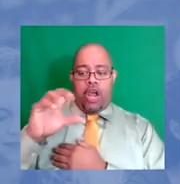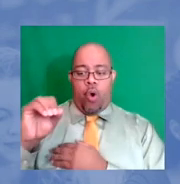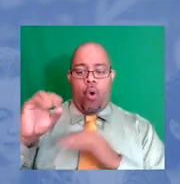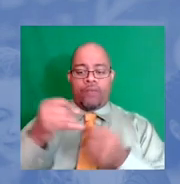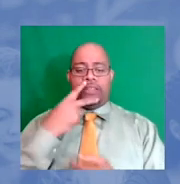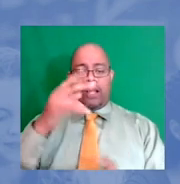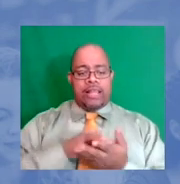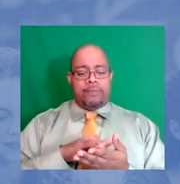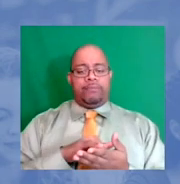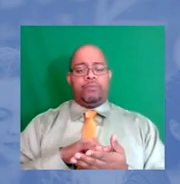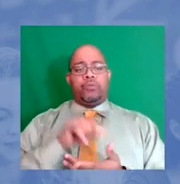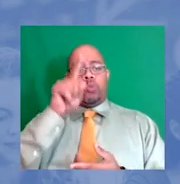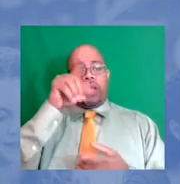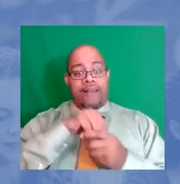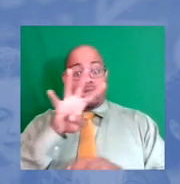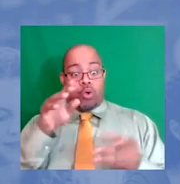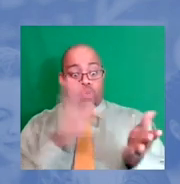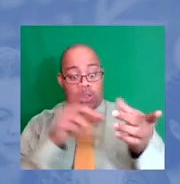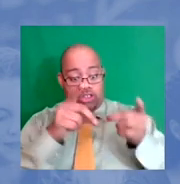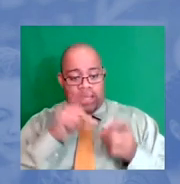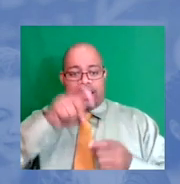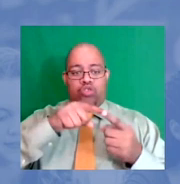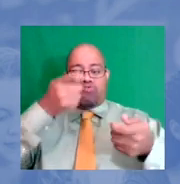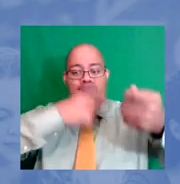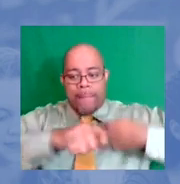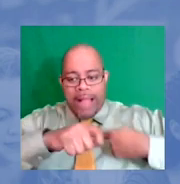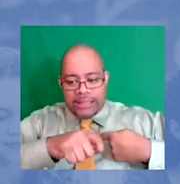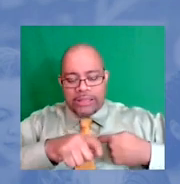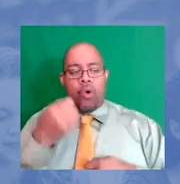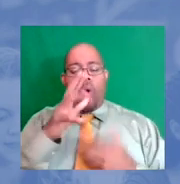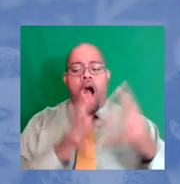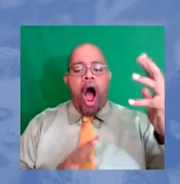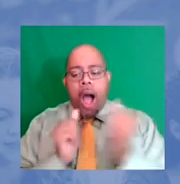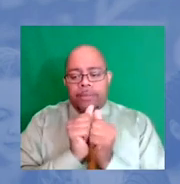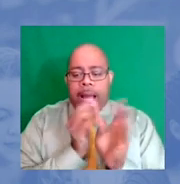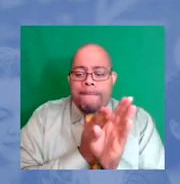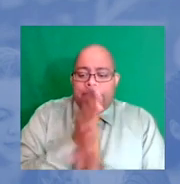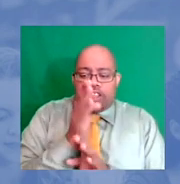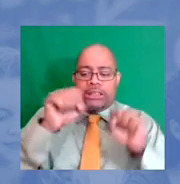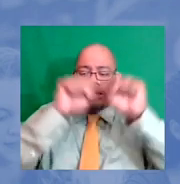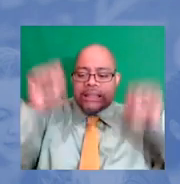DISTRICTS NEED TO REPLACE OR UPDATE MAJOR SYSTEMS IN MOST OF THEIR SCHOOLS.